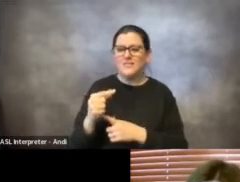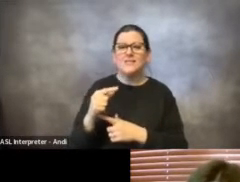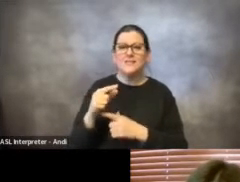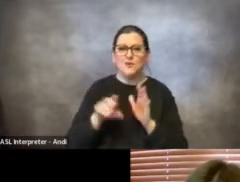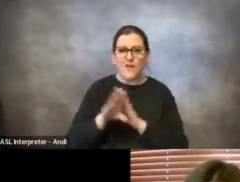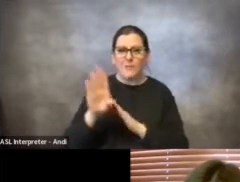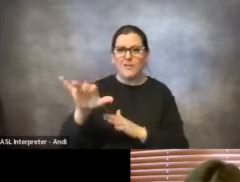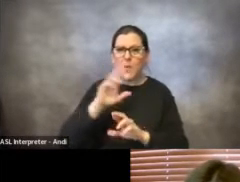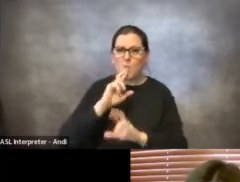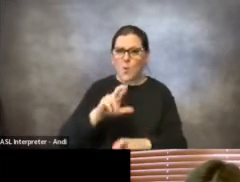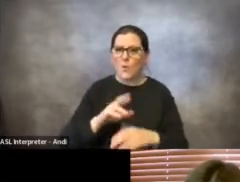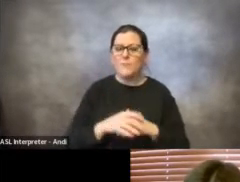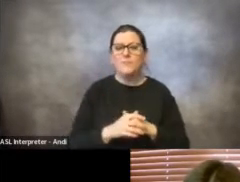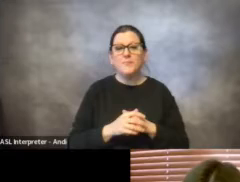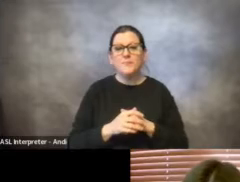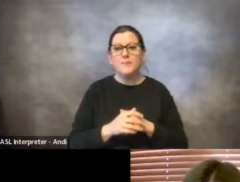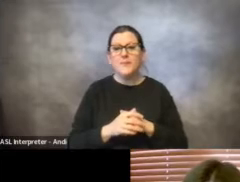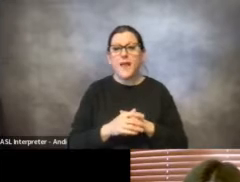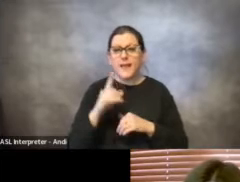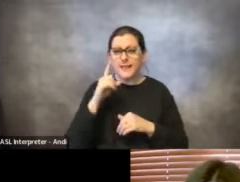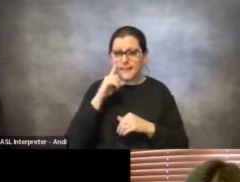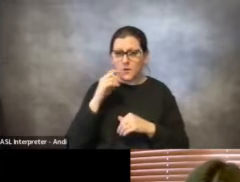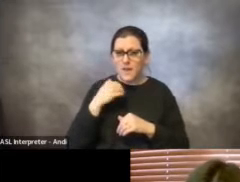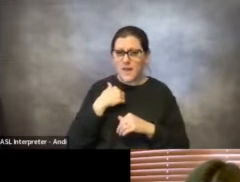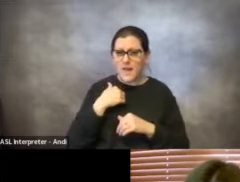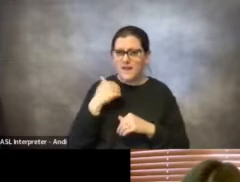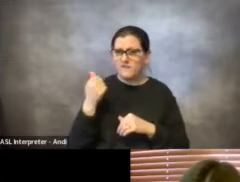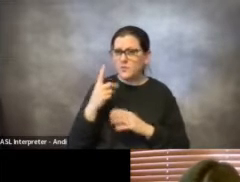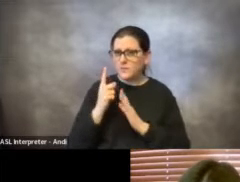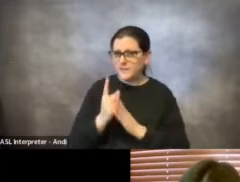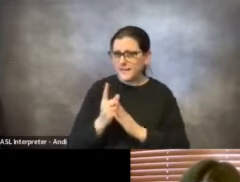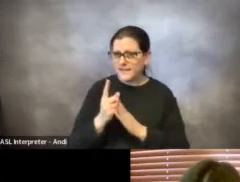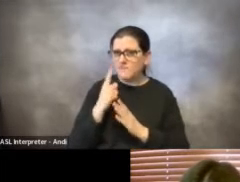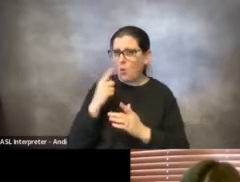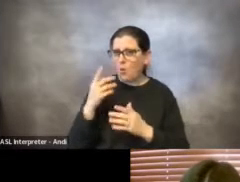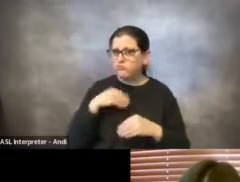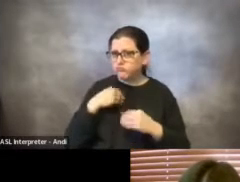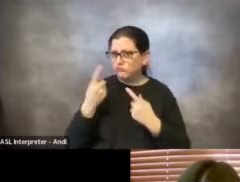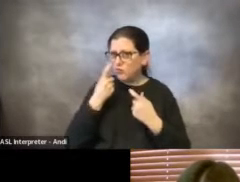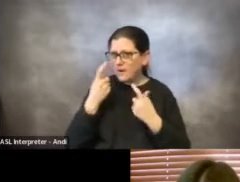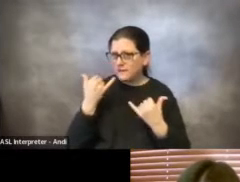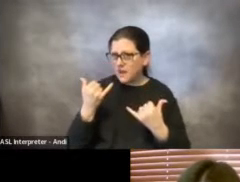on this. I think we have a few minutes for questions. I know